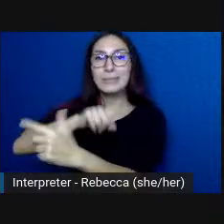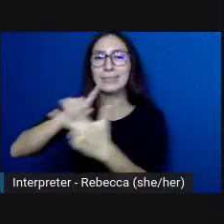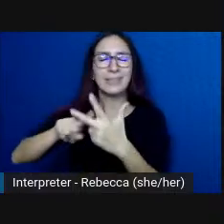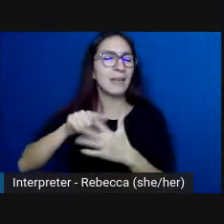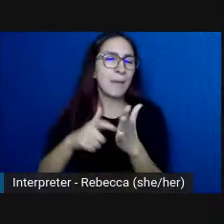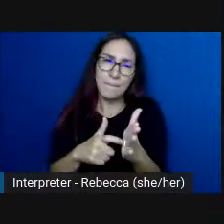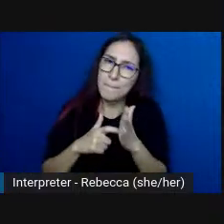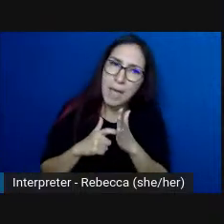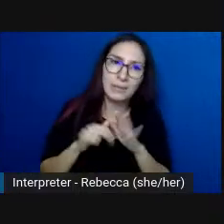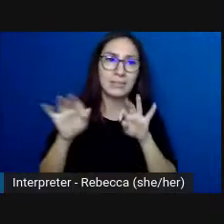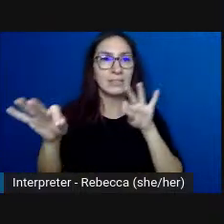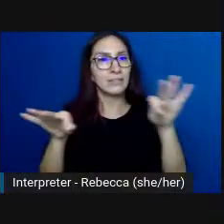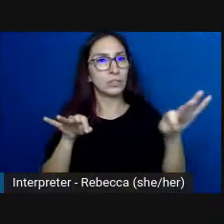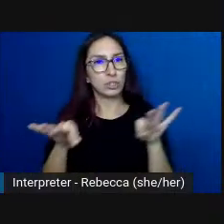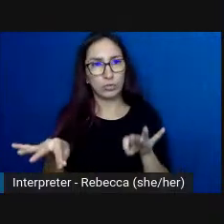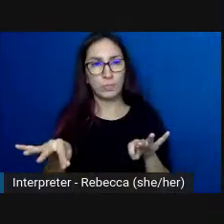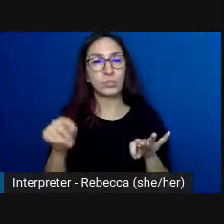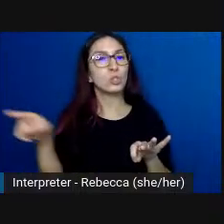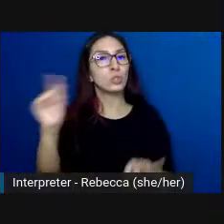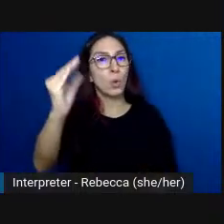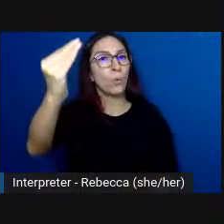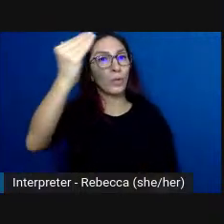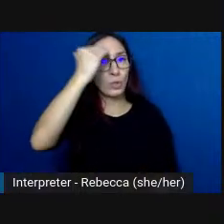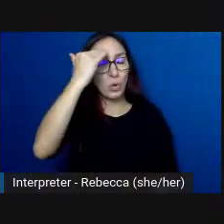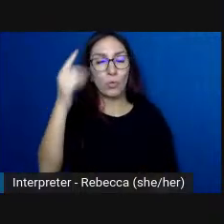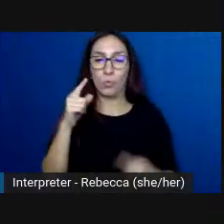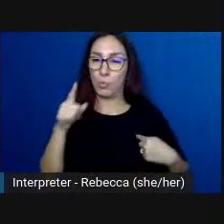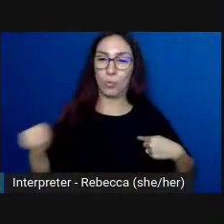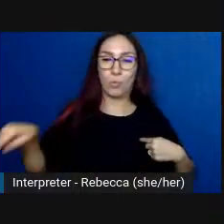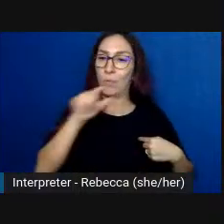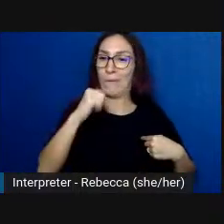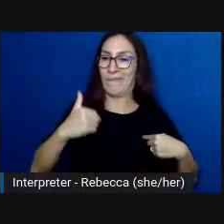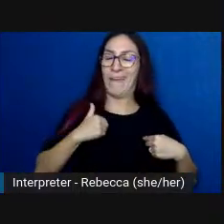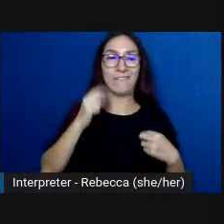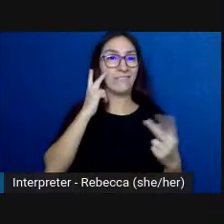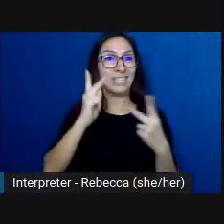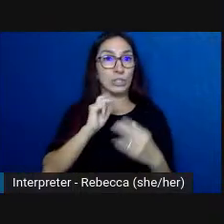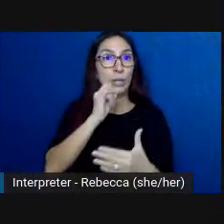Form buttons for social media and subscription for e-mails need to have a description